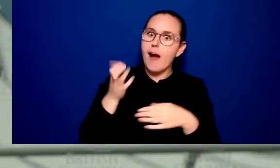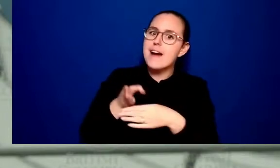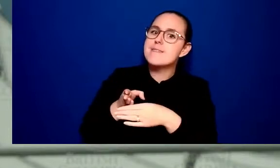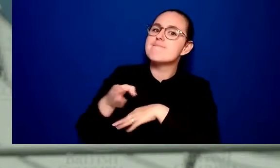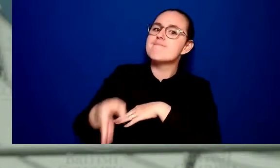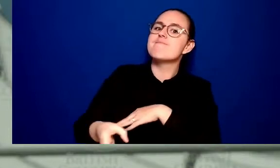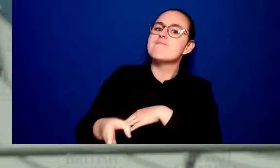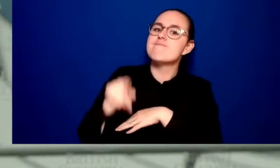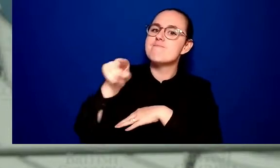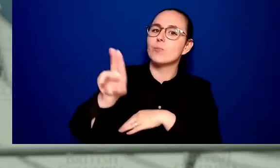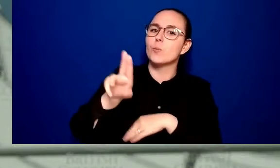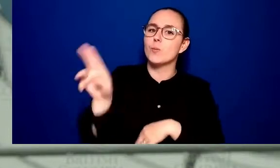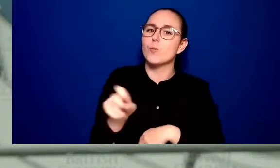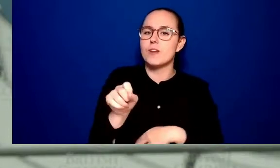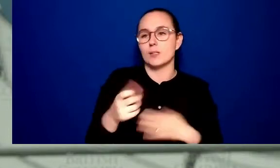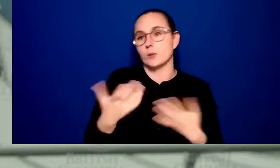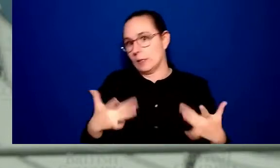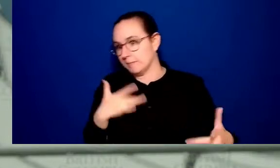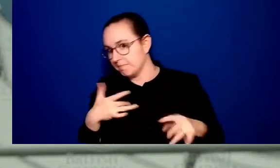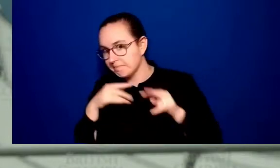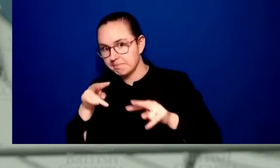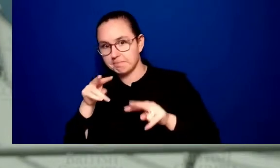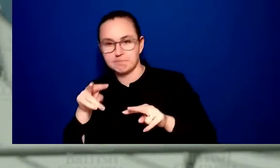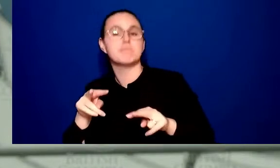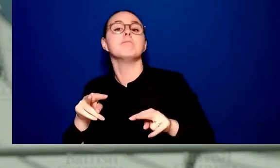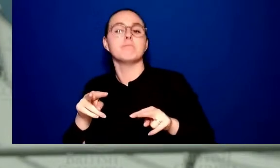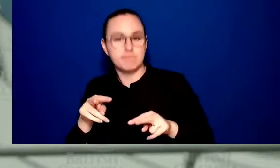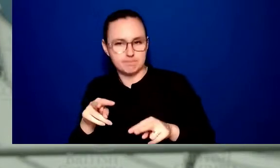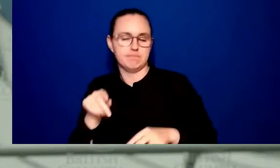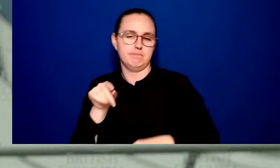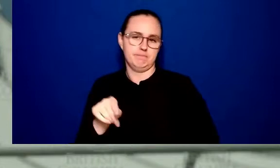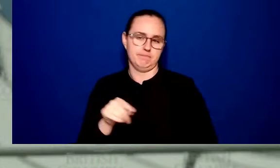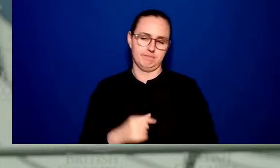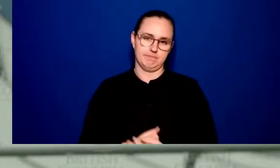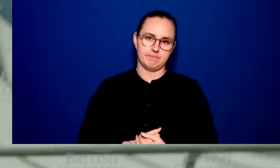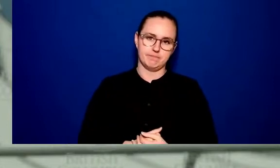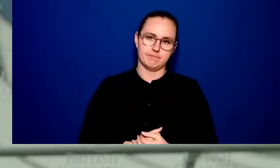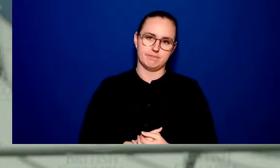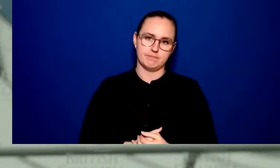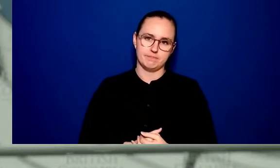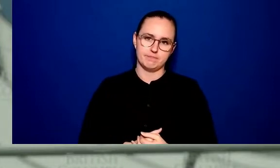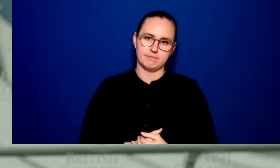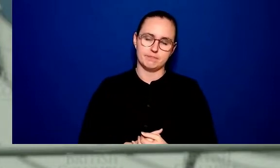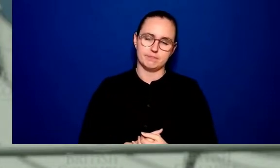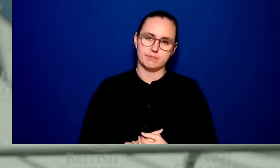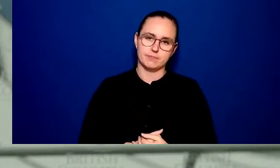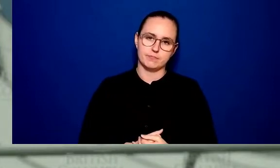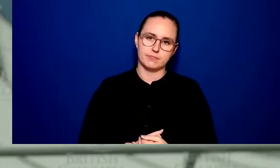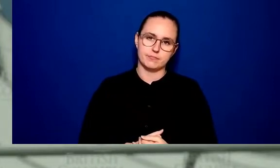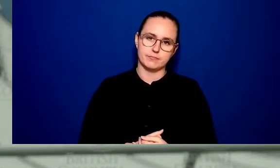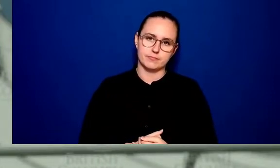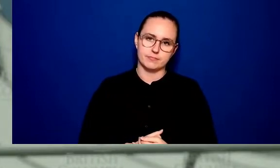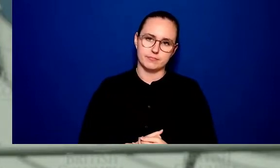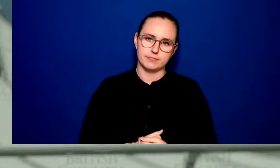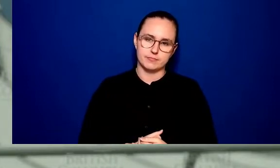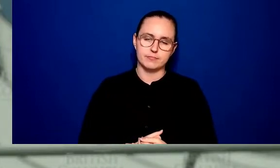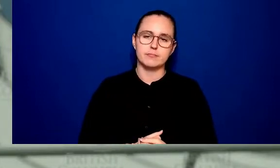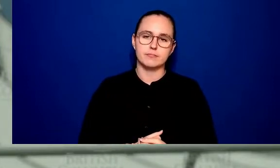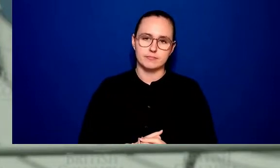also want to make sure that you know, um that we are also